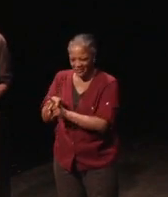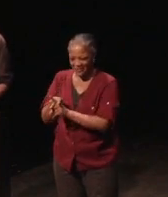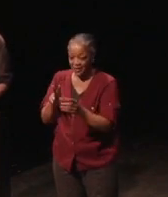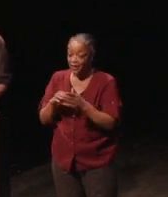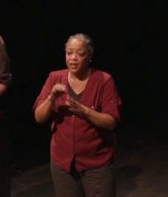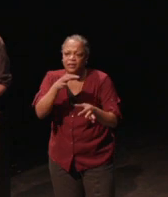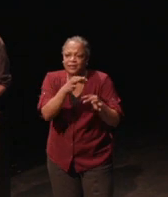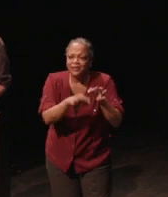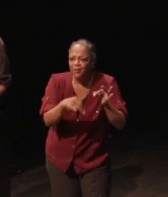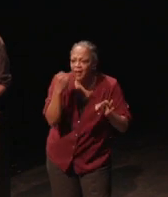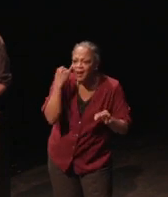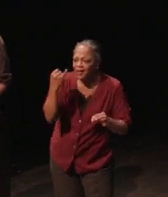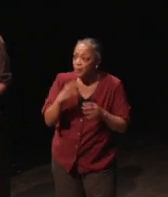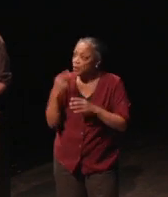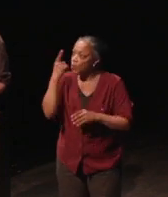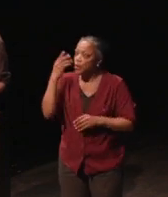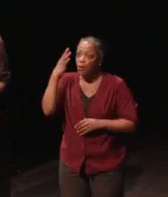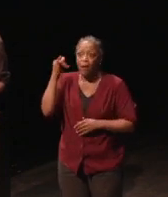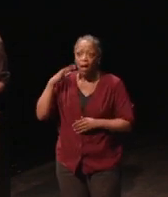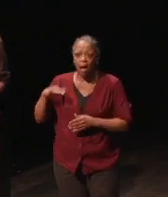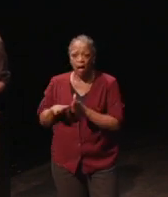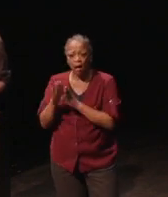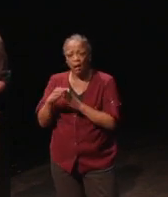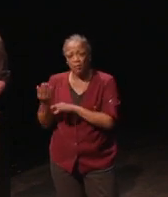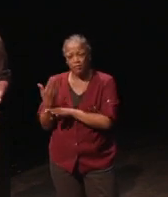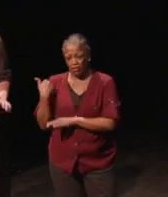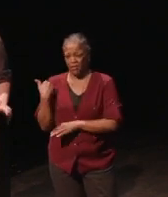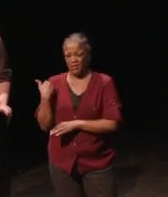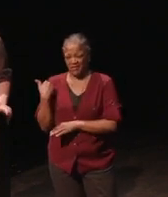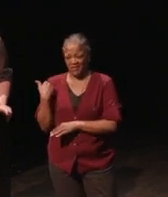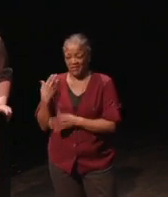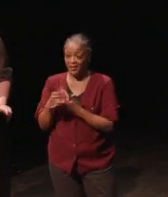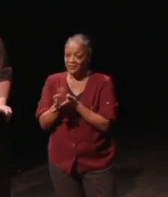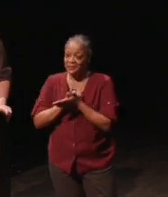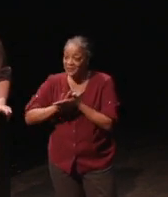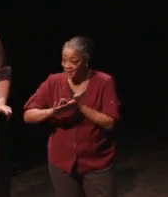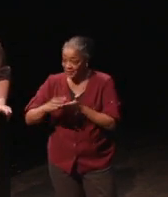idea that you kind of wonder why it wasn't done before. It has been really, really nice to see those kind